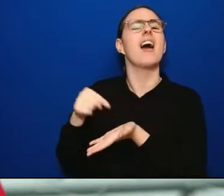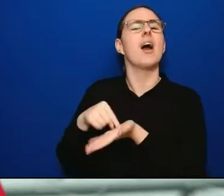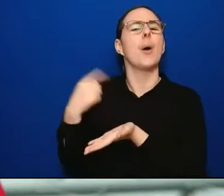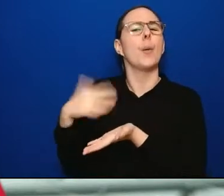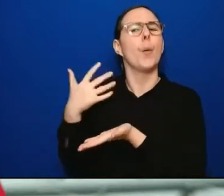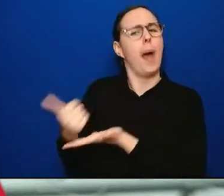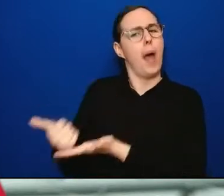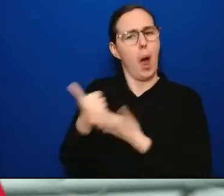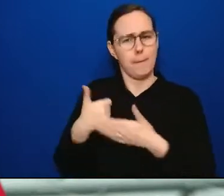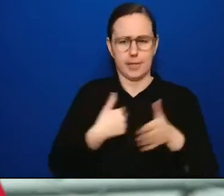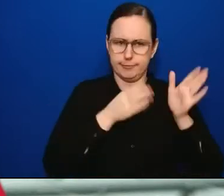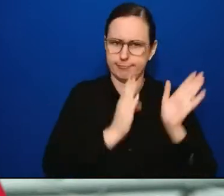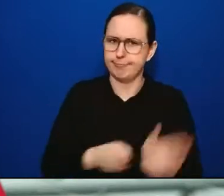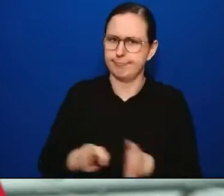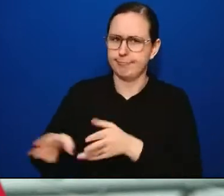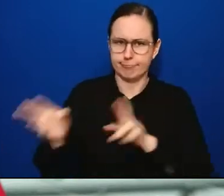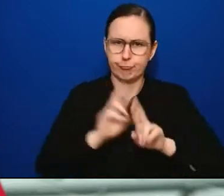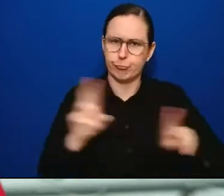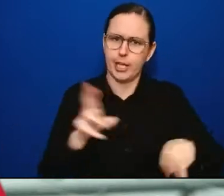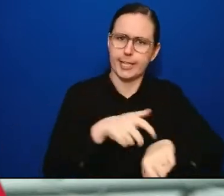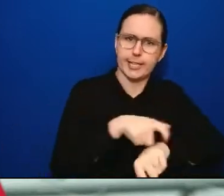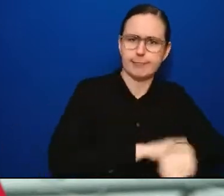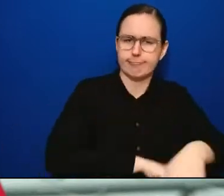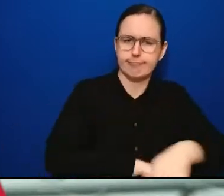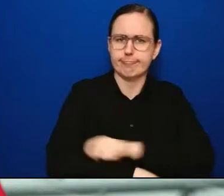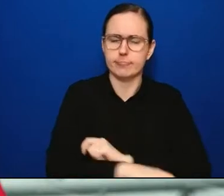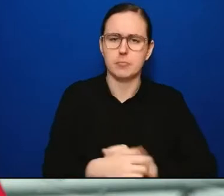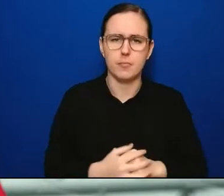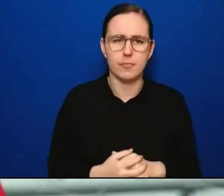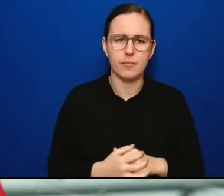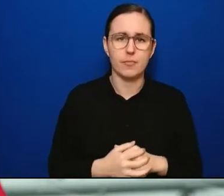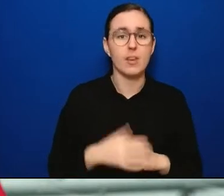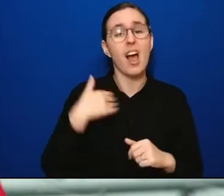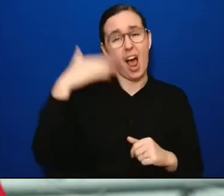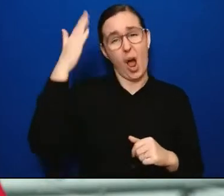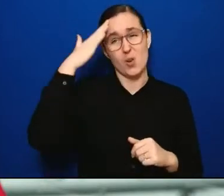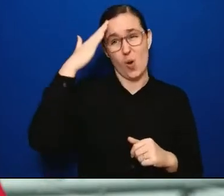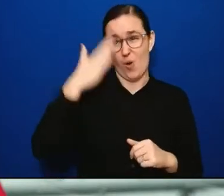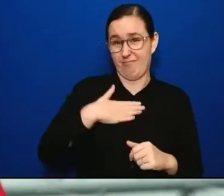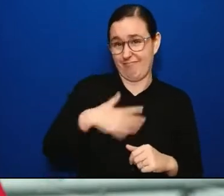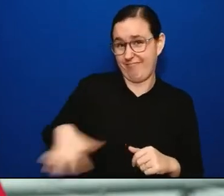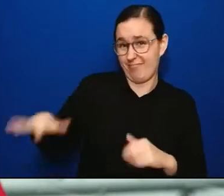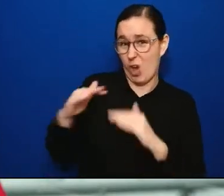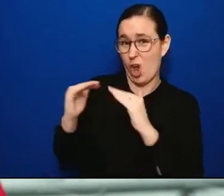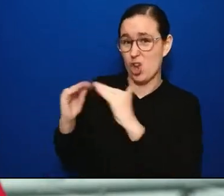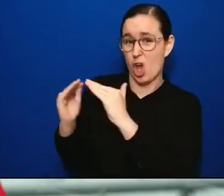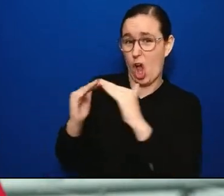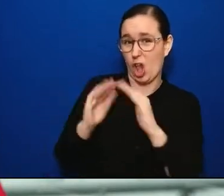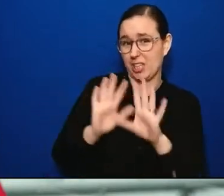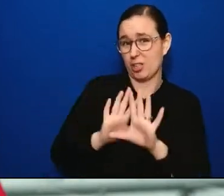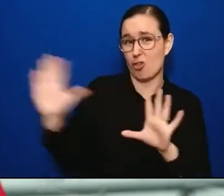next few months. But really, it is preparing us we are and we've had this discussion with my